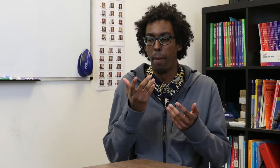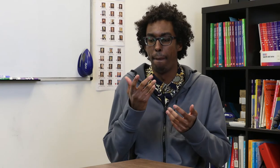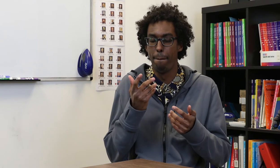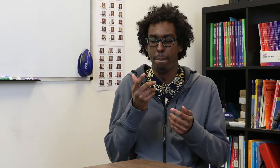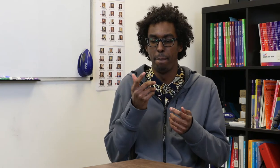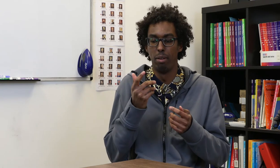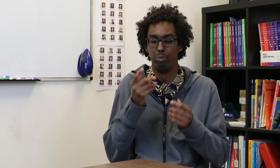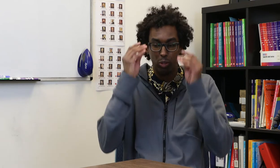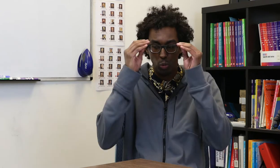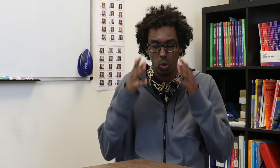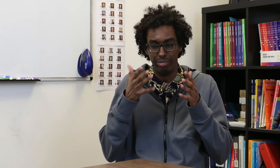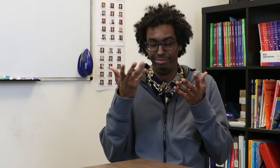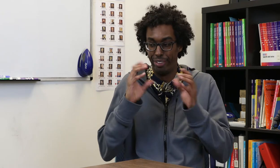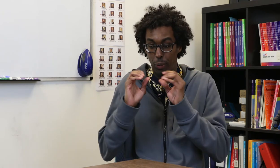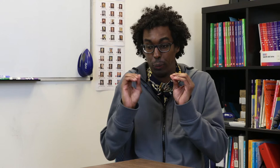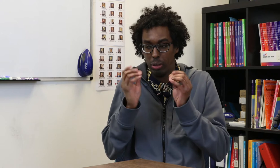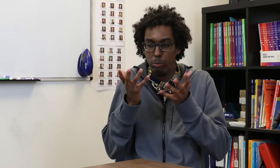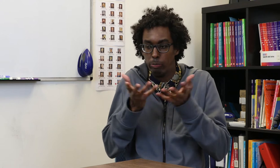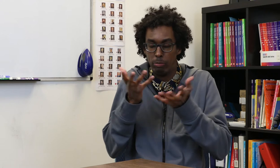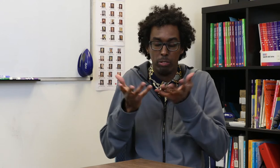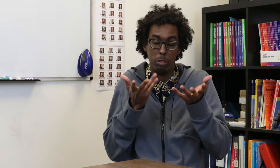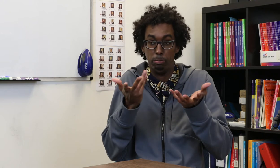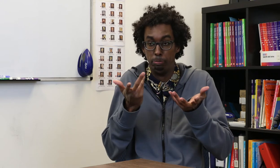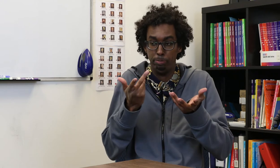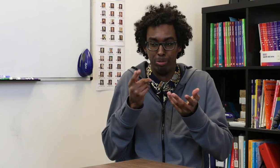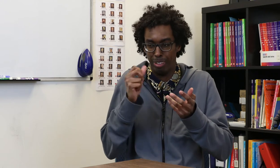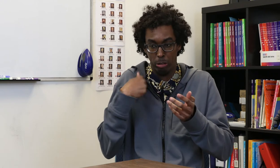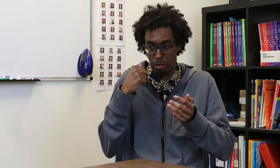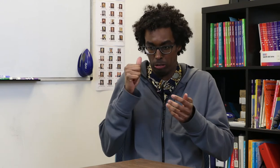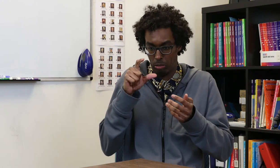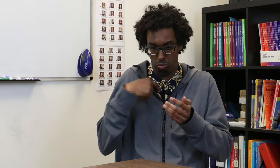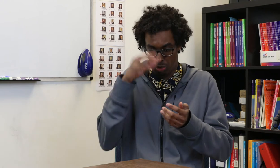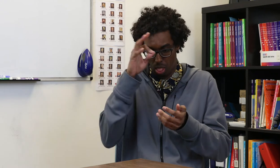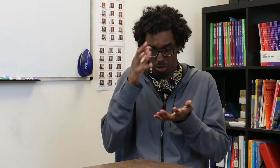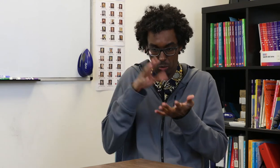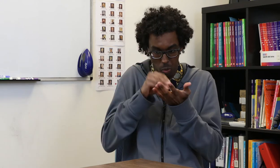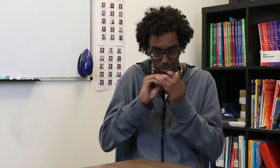I didn't communicate much with my teachers, I feel like I didn't learn much in school.